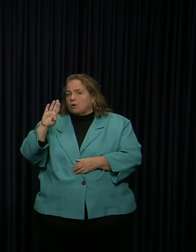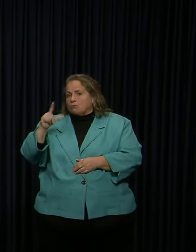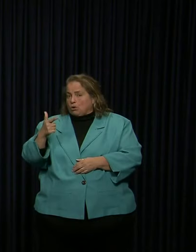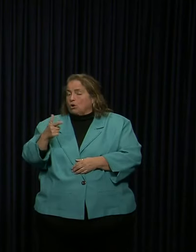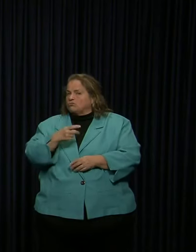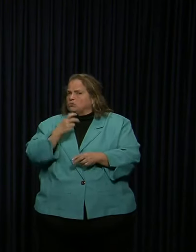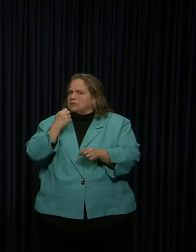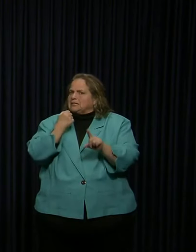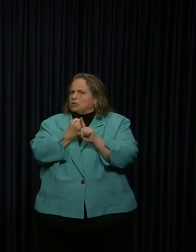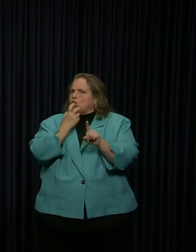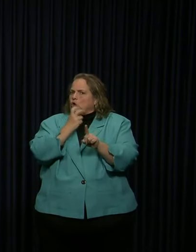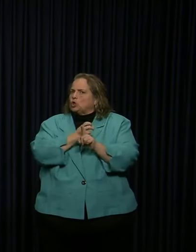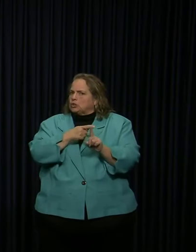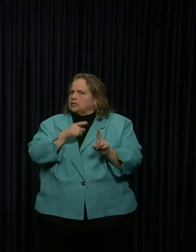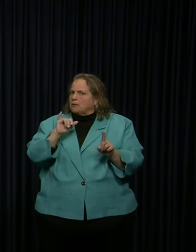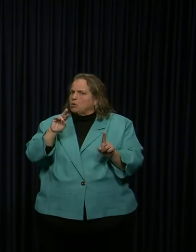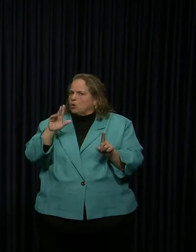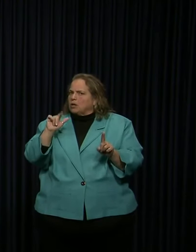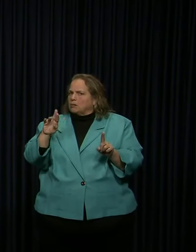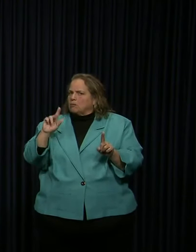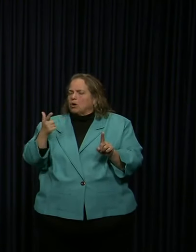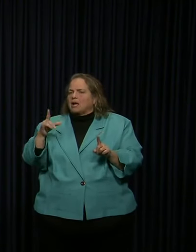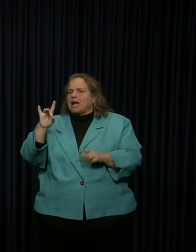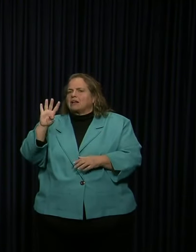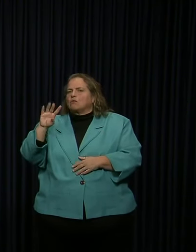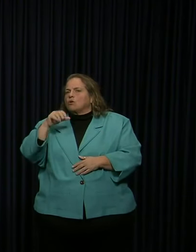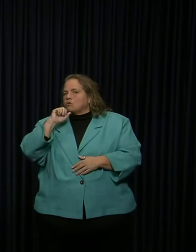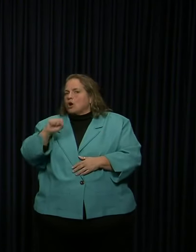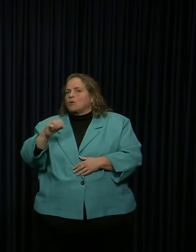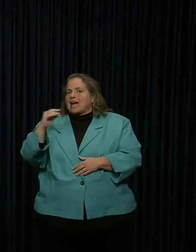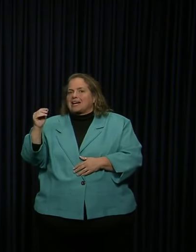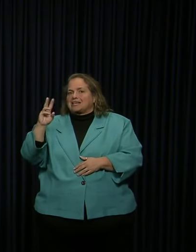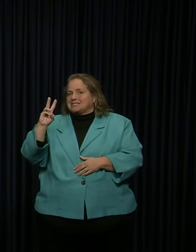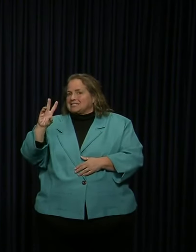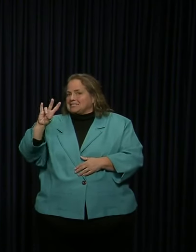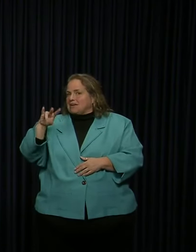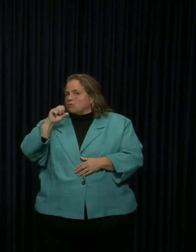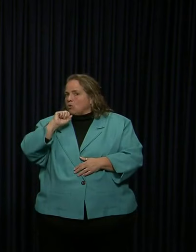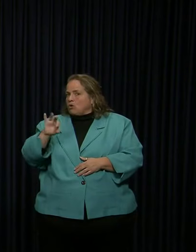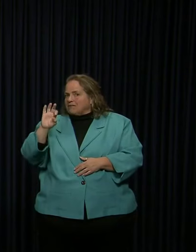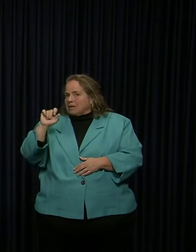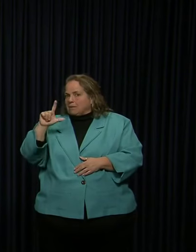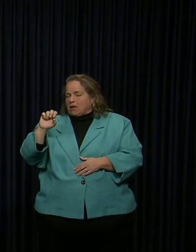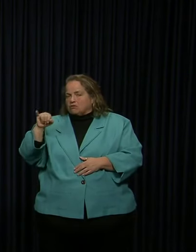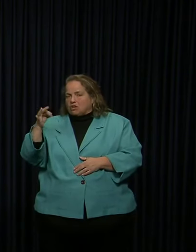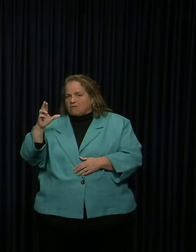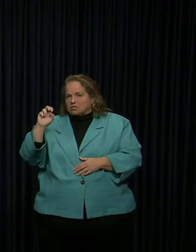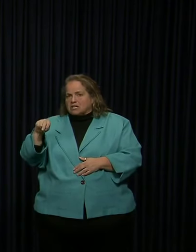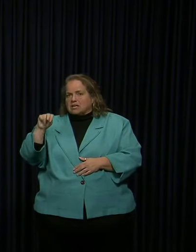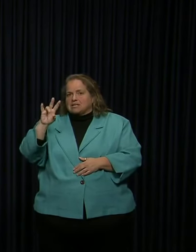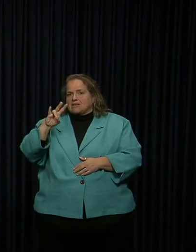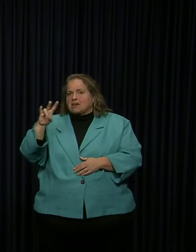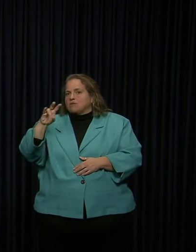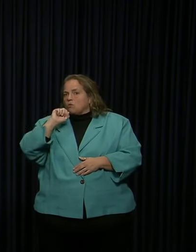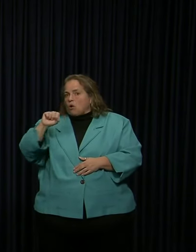OF THAT GROUP, 81.8% IS WHITE,